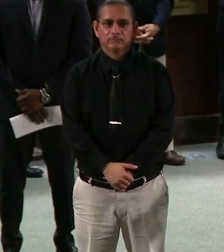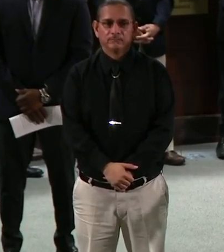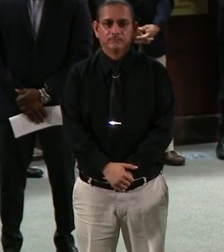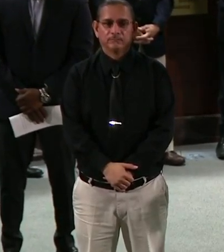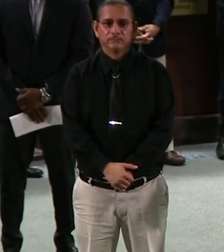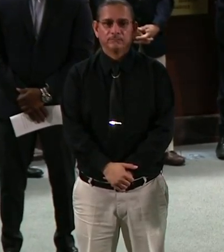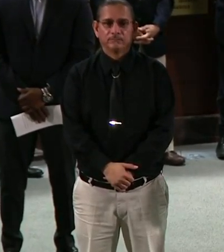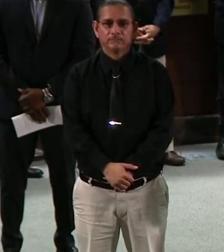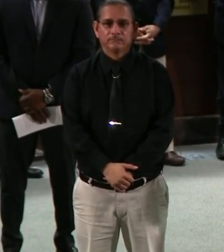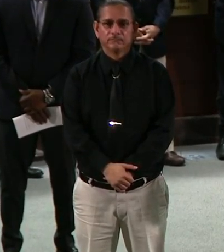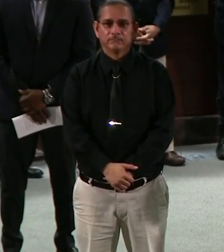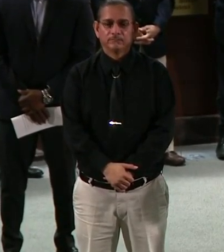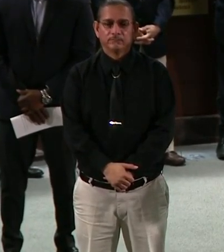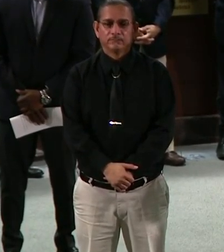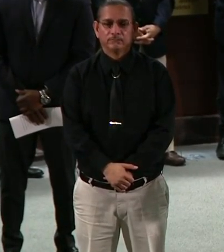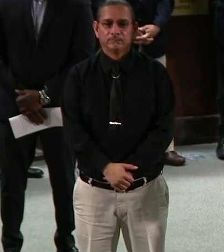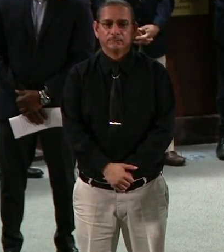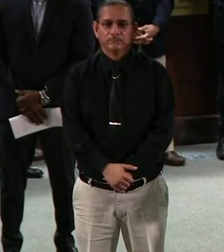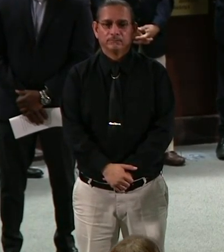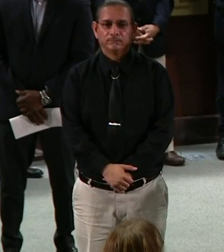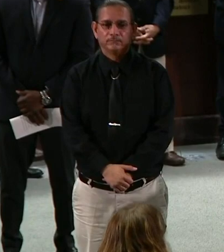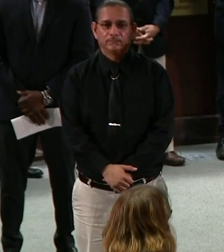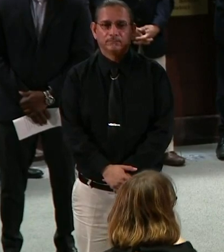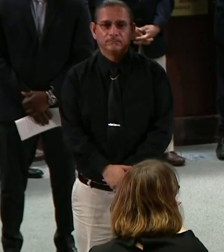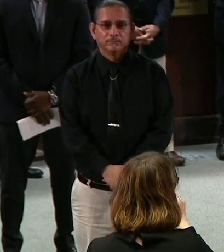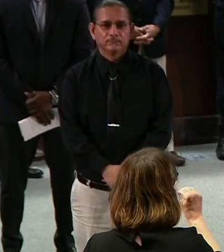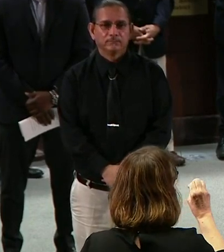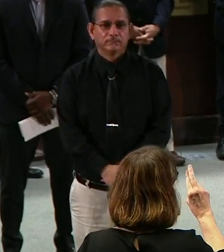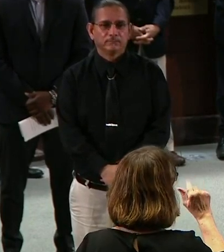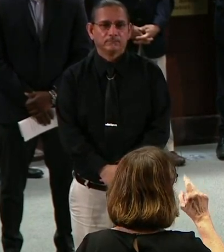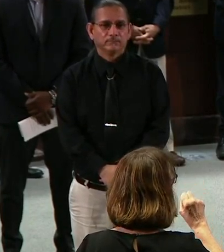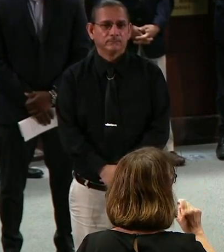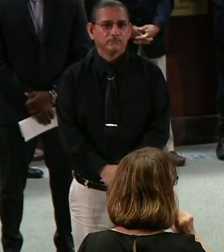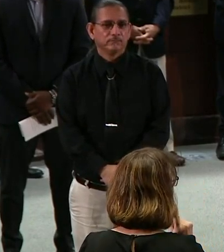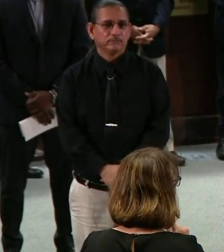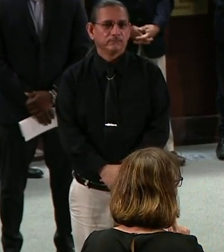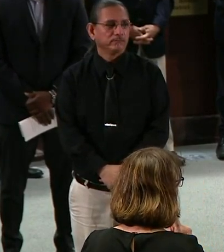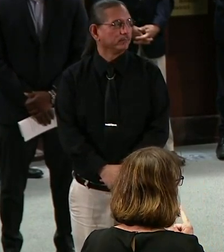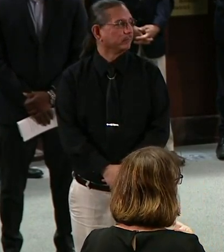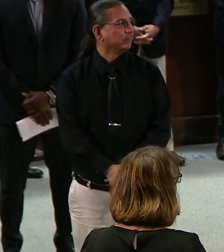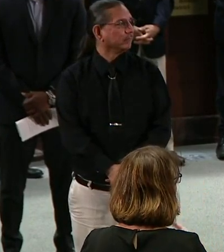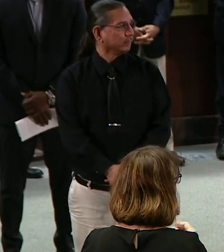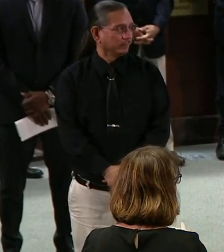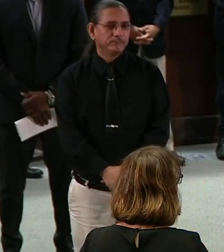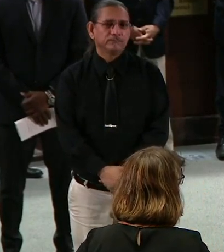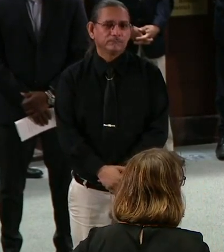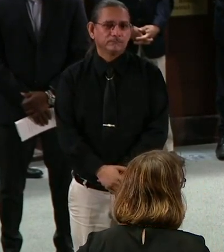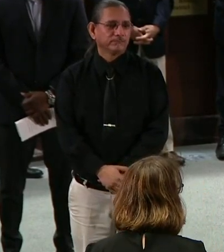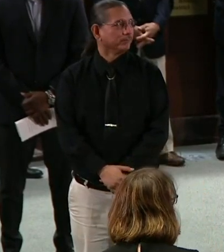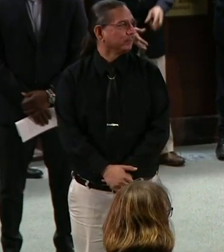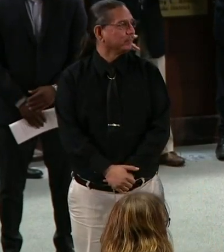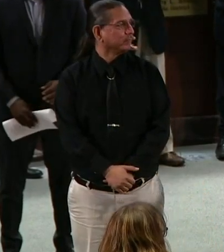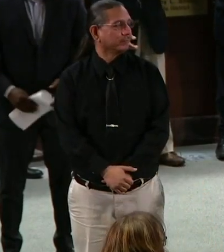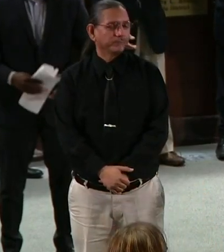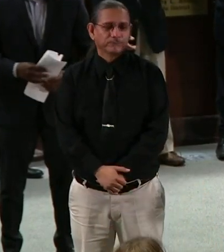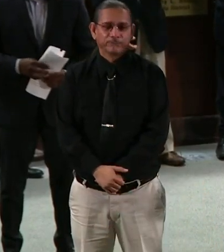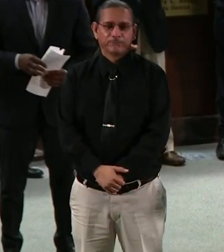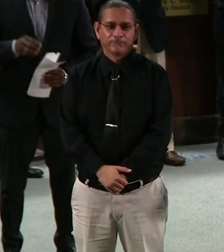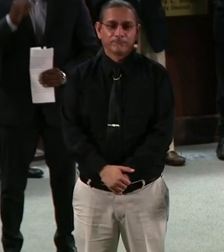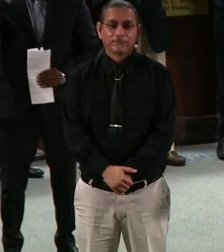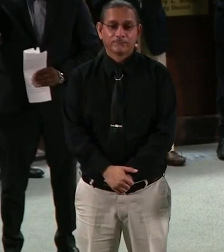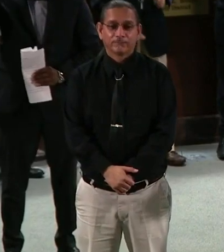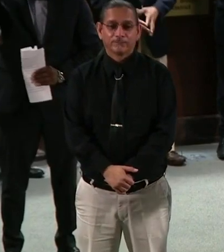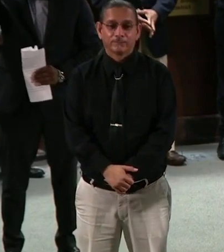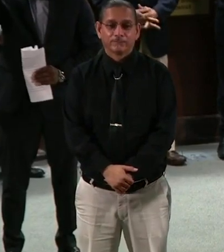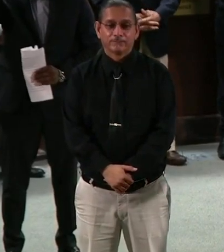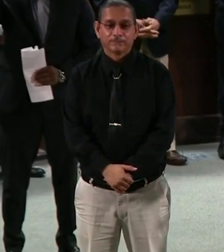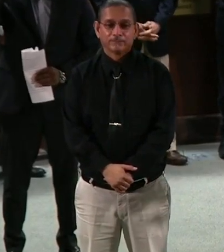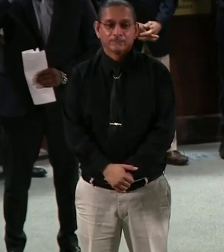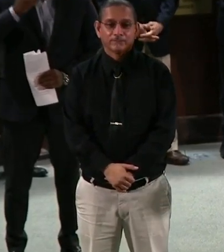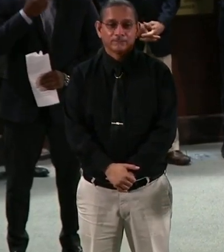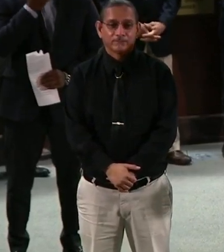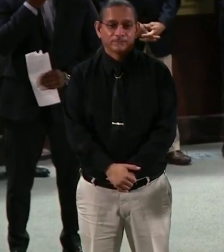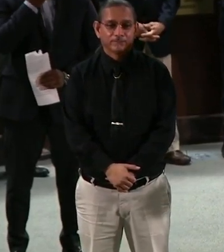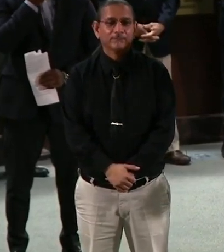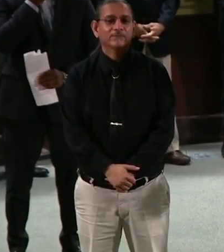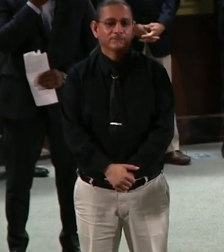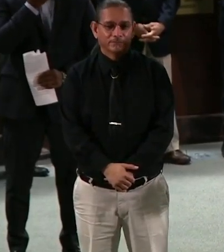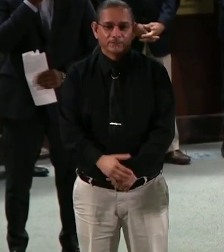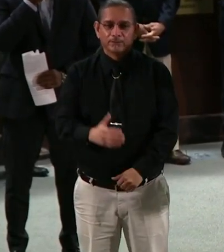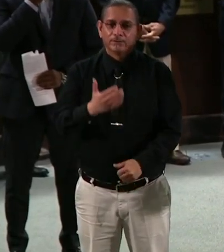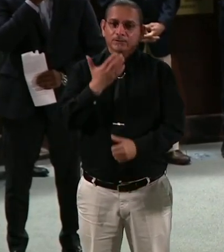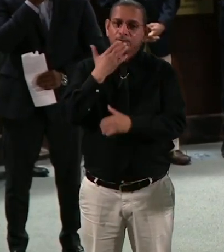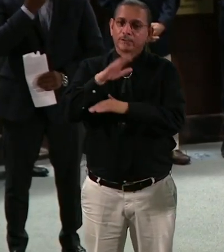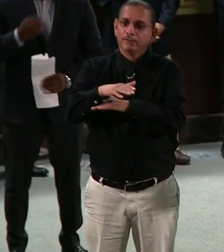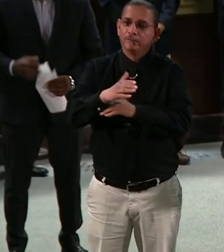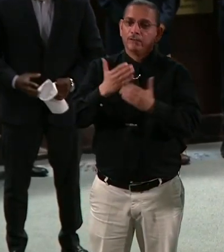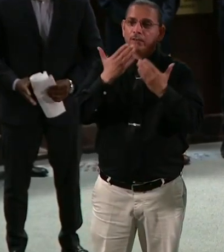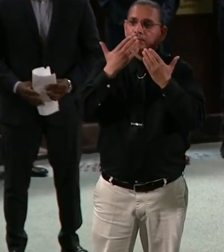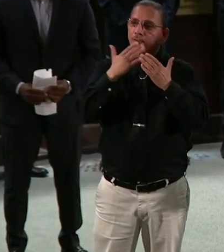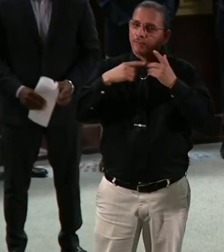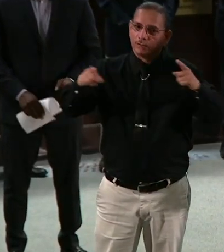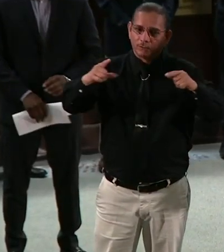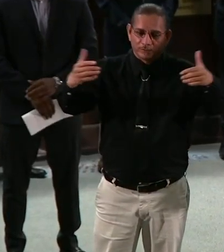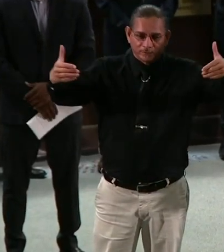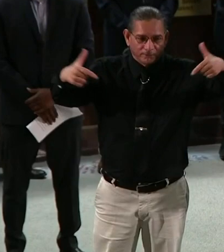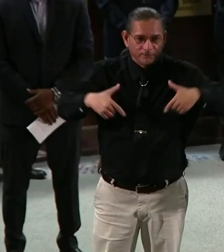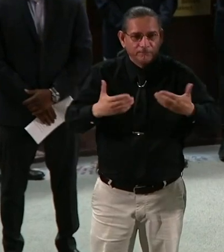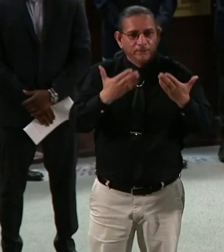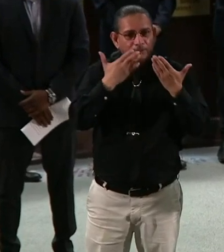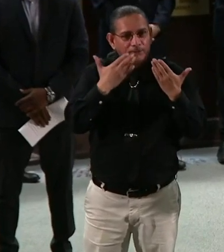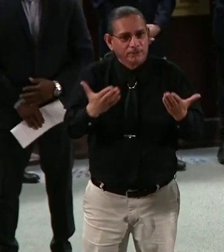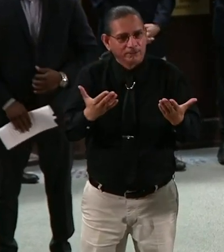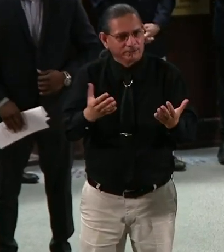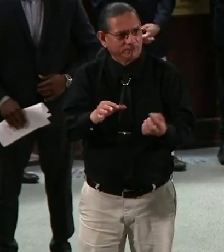RIGHT. THANK ON THIS ISSUE.